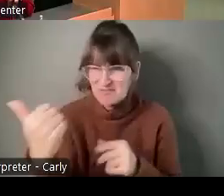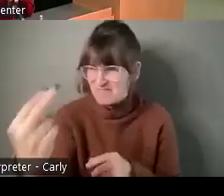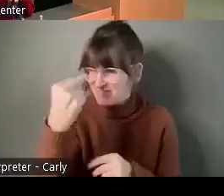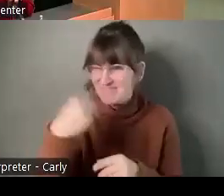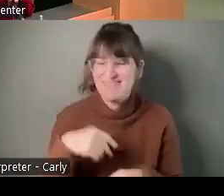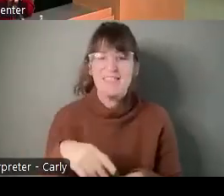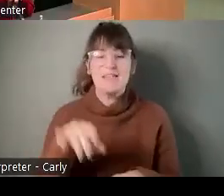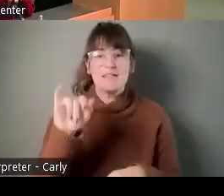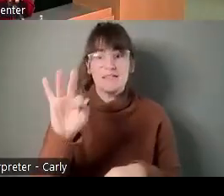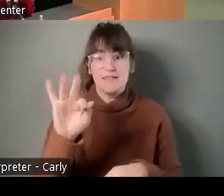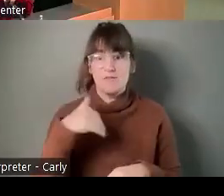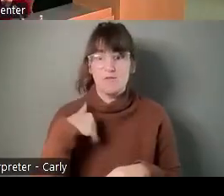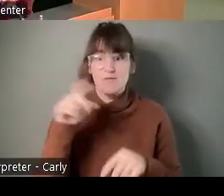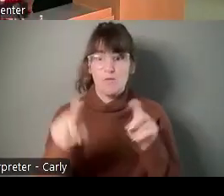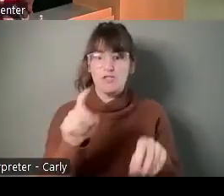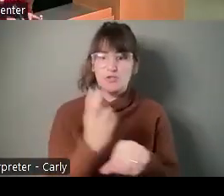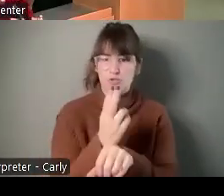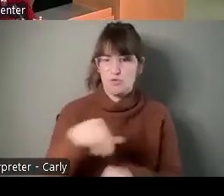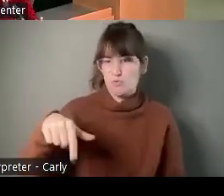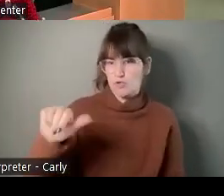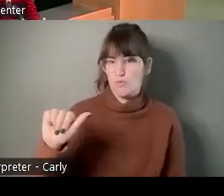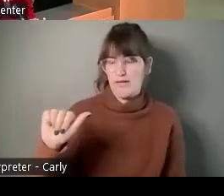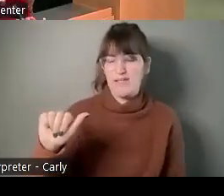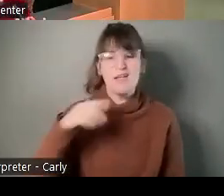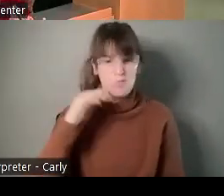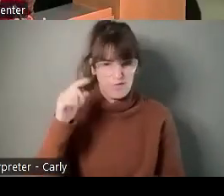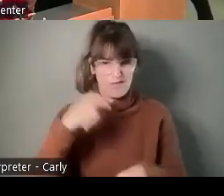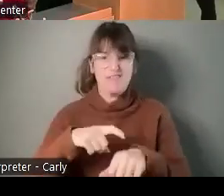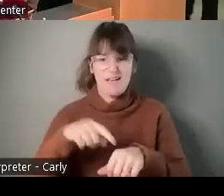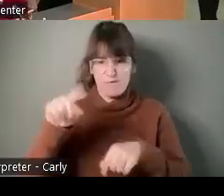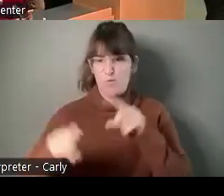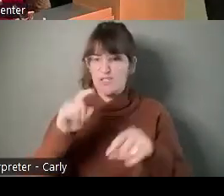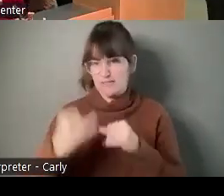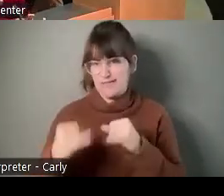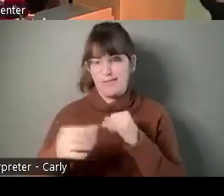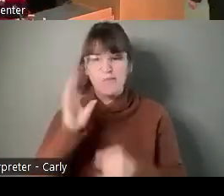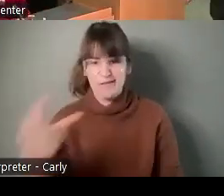don't use the chat, use the Q&A, and we will have time for questions at the end.